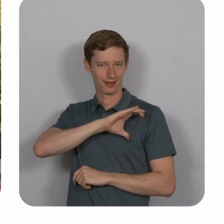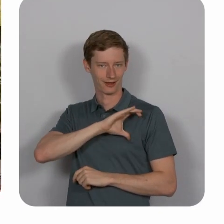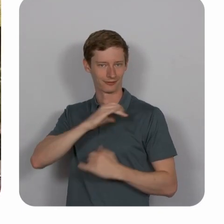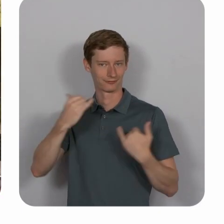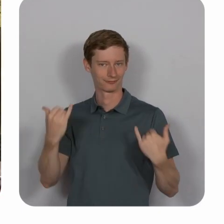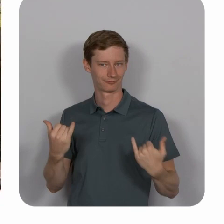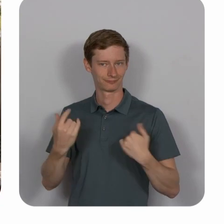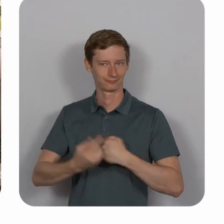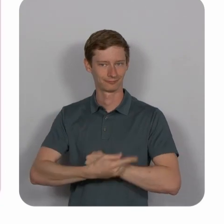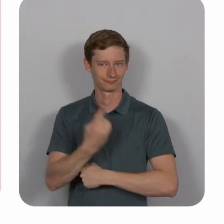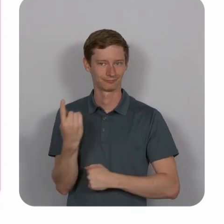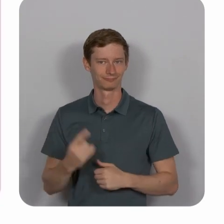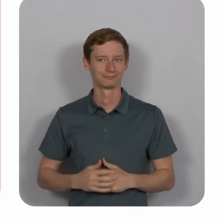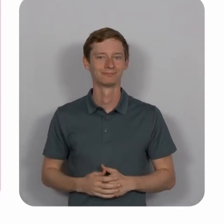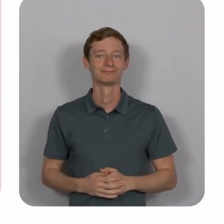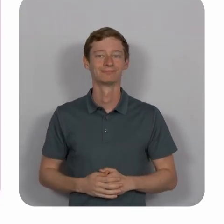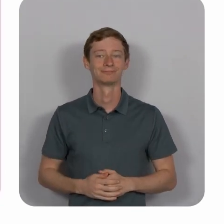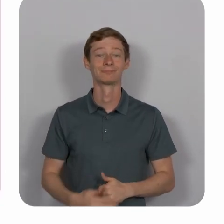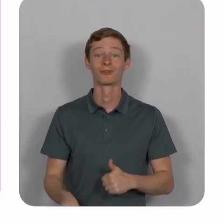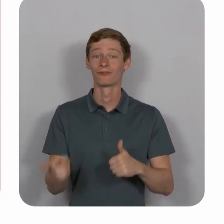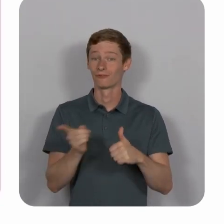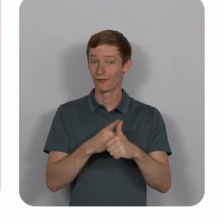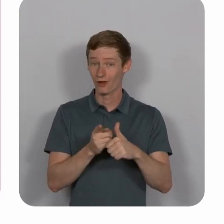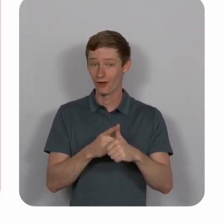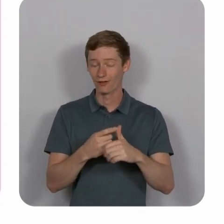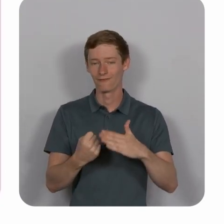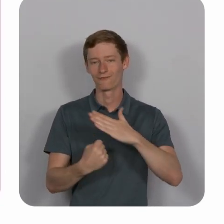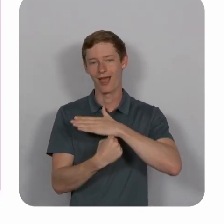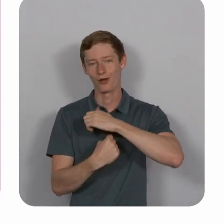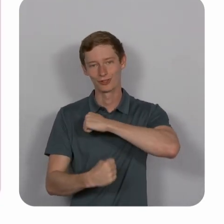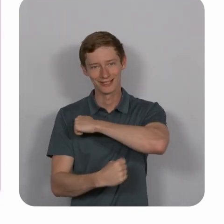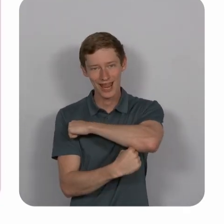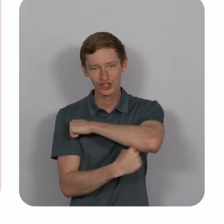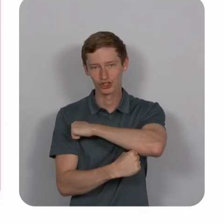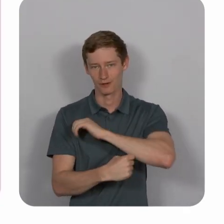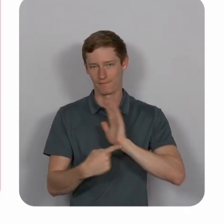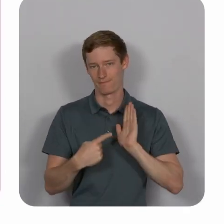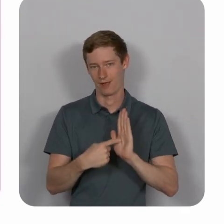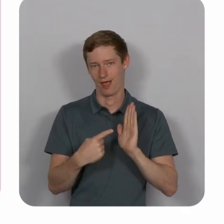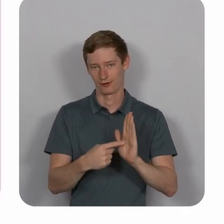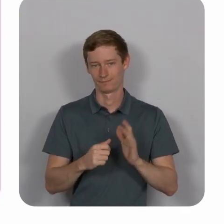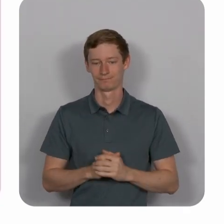First, Foundation models. AI characters in product,